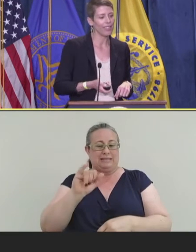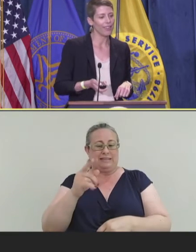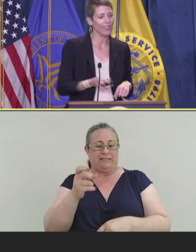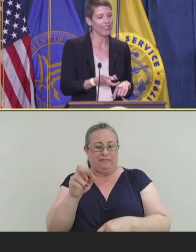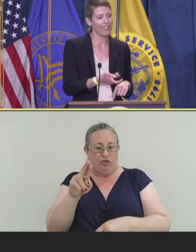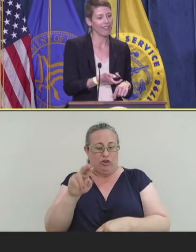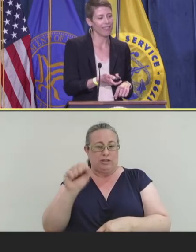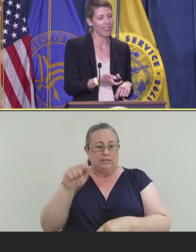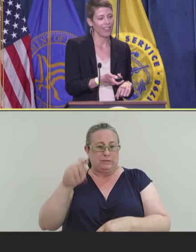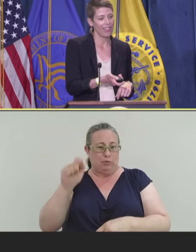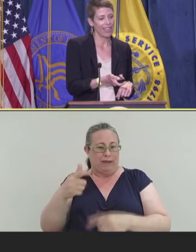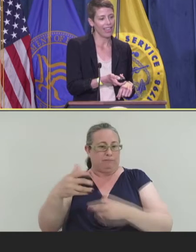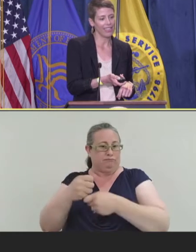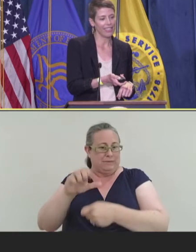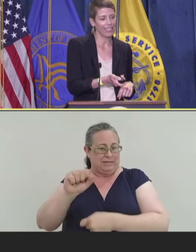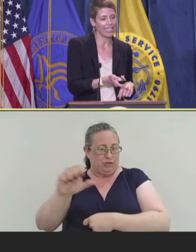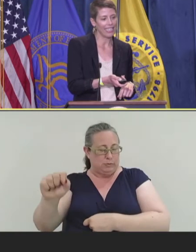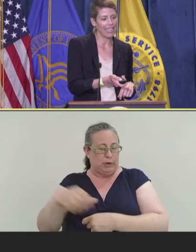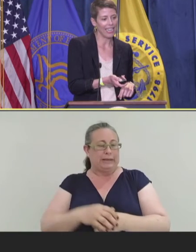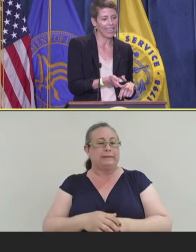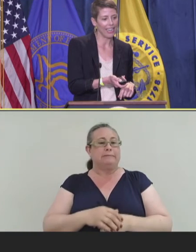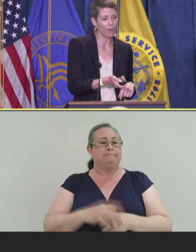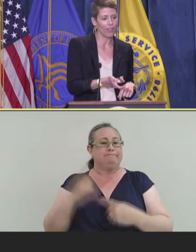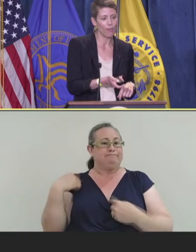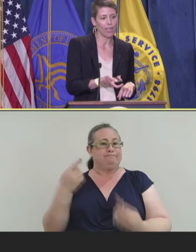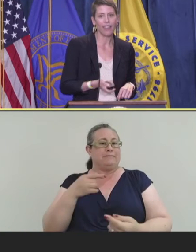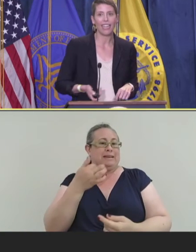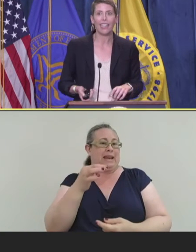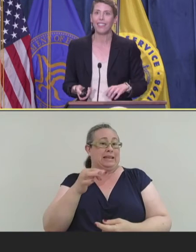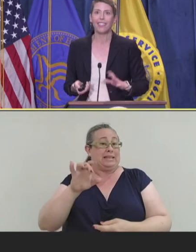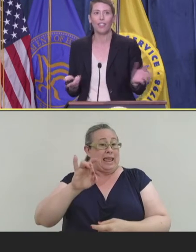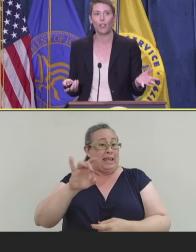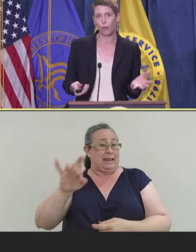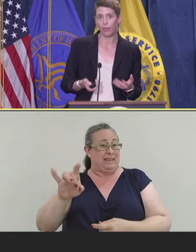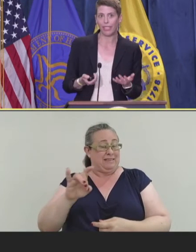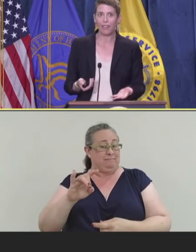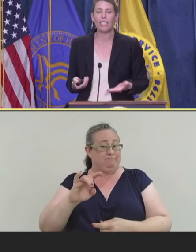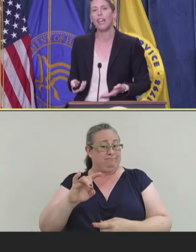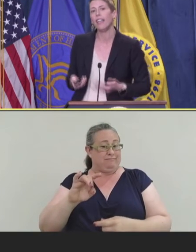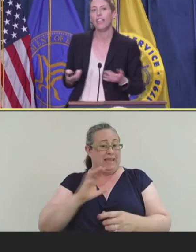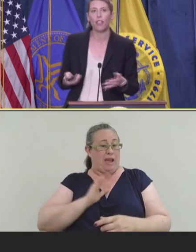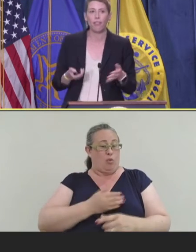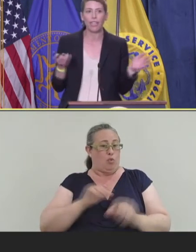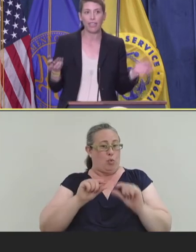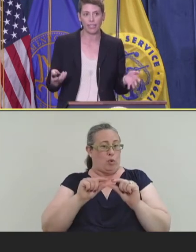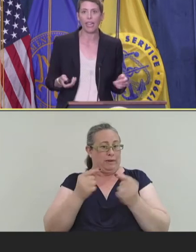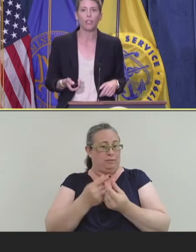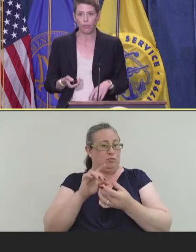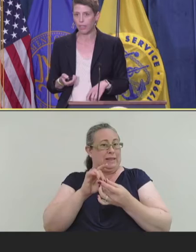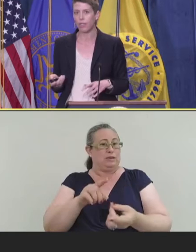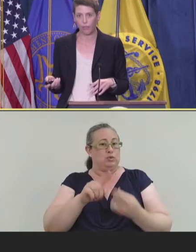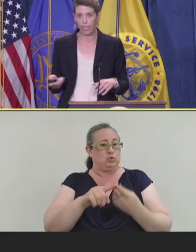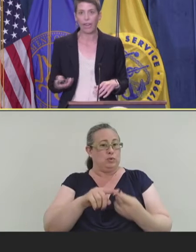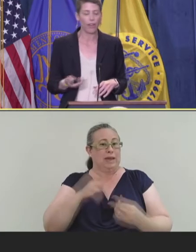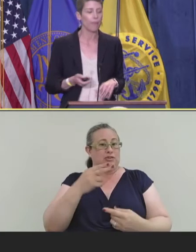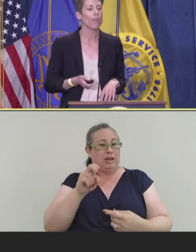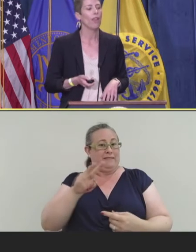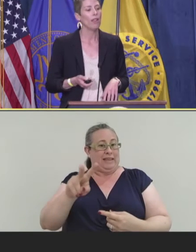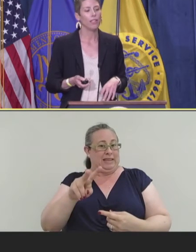Center. And since 1988, we've been it in terms of safety net HIV STI services for the county. It's a